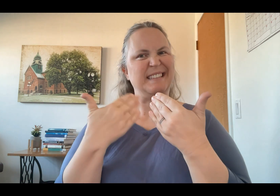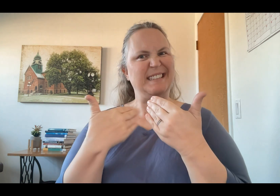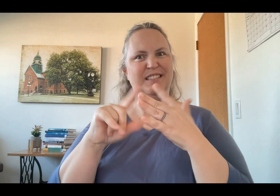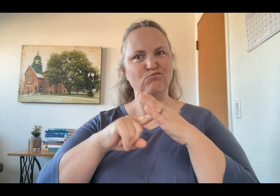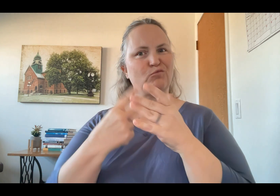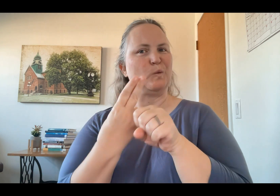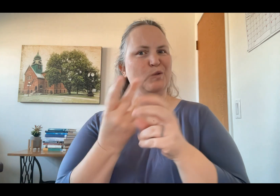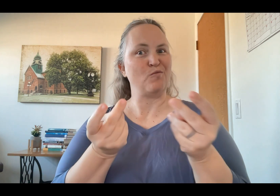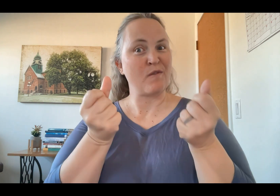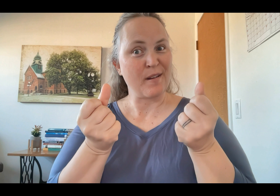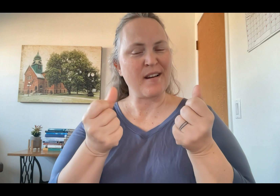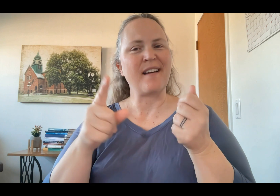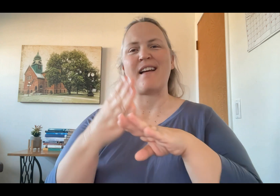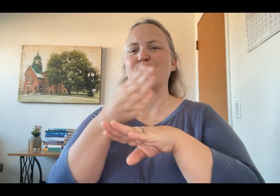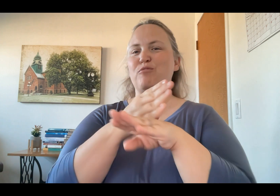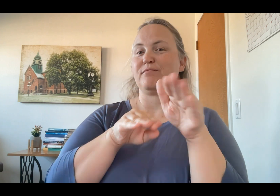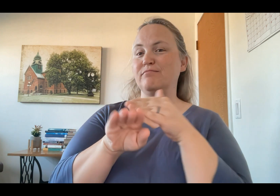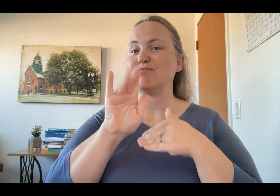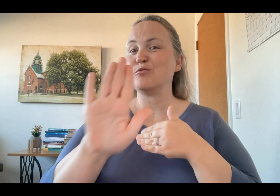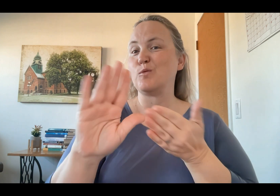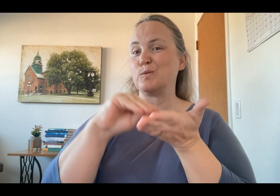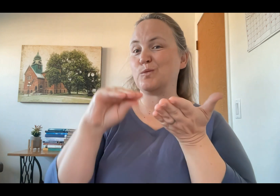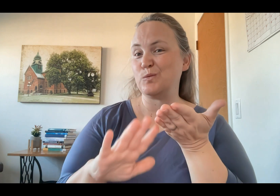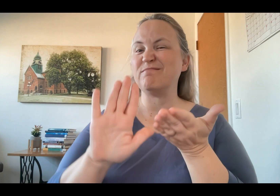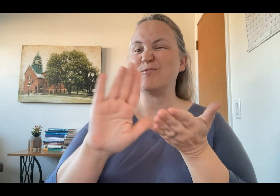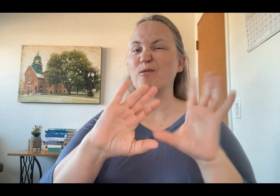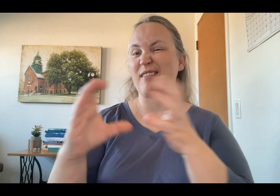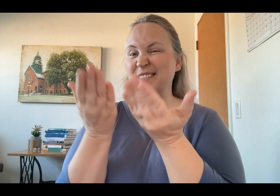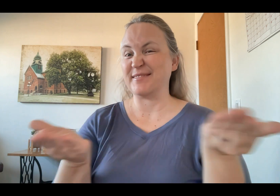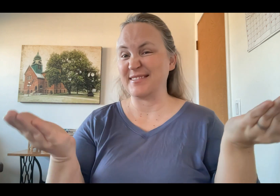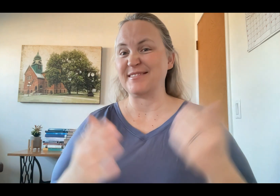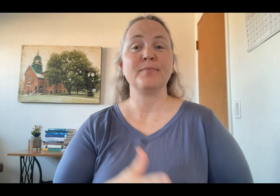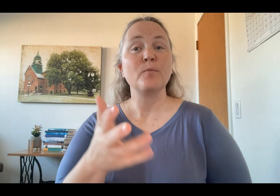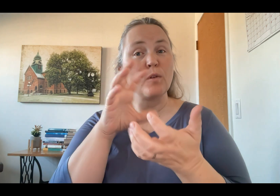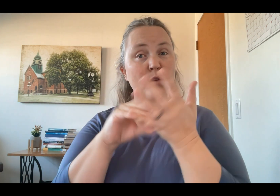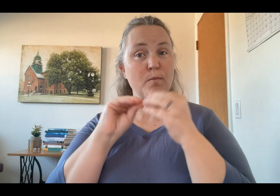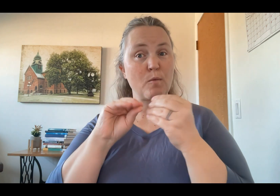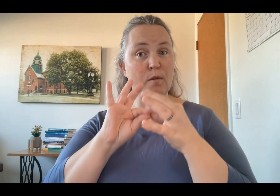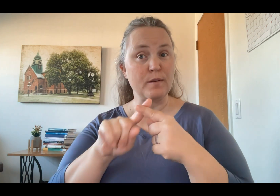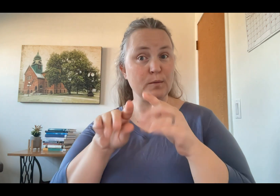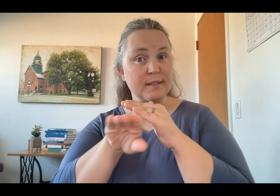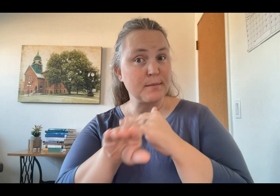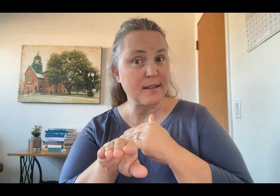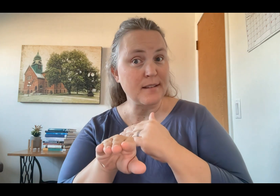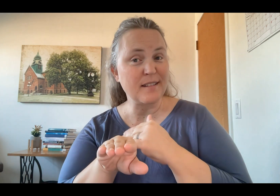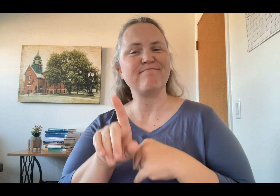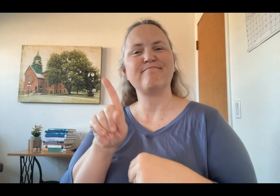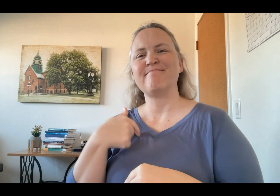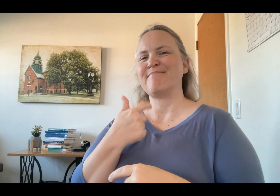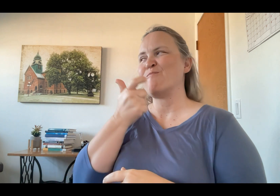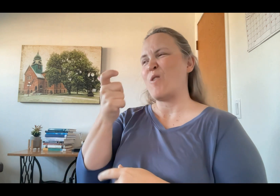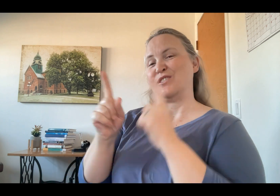You can use to increase accessibility in your courses. Learn more about accessibility and an interview I did with Dominique Dunlap,